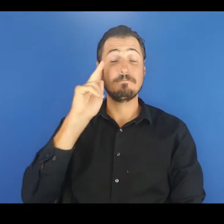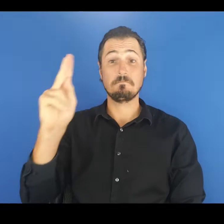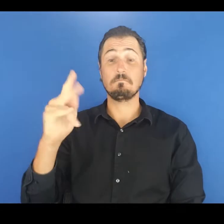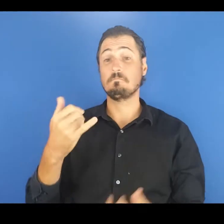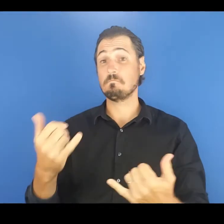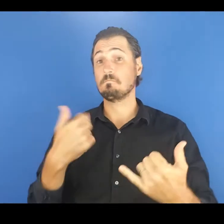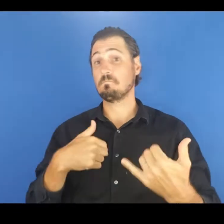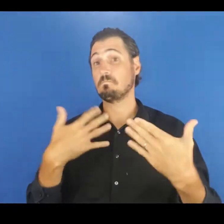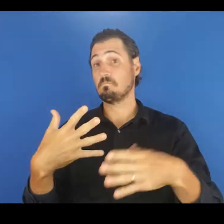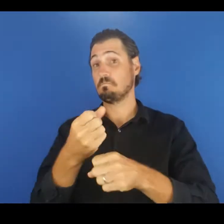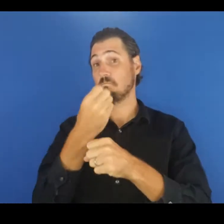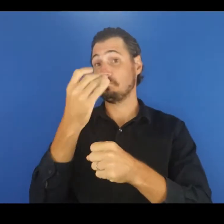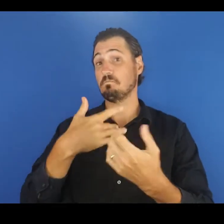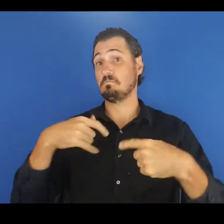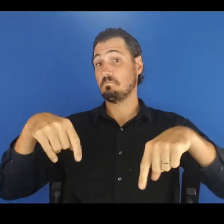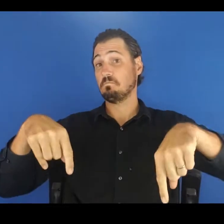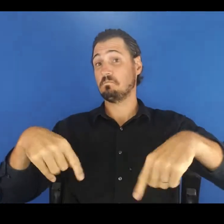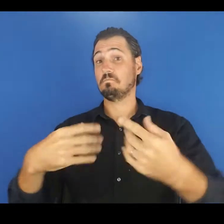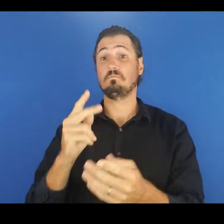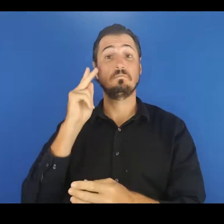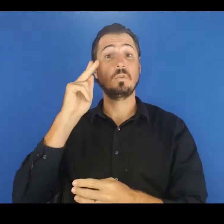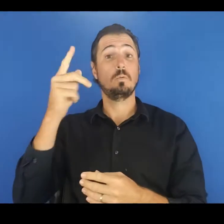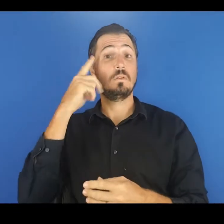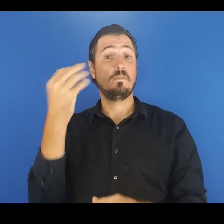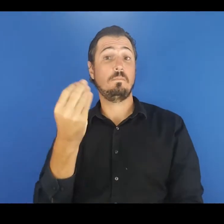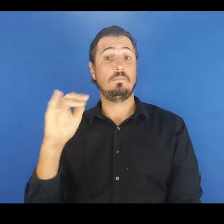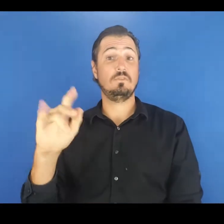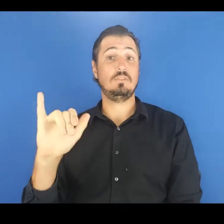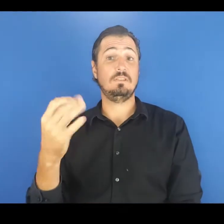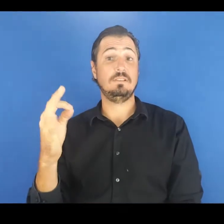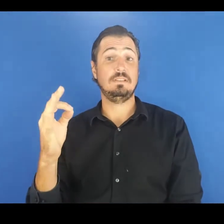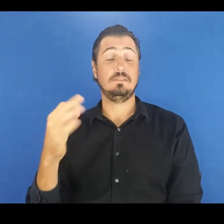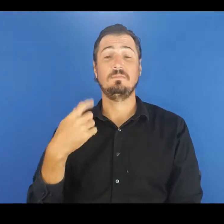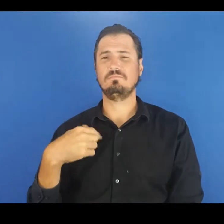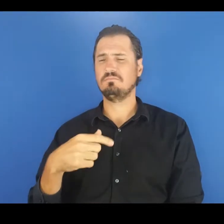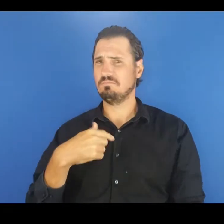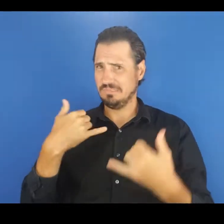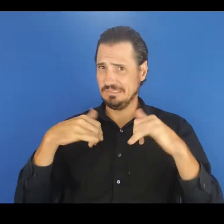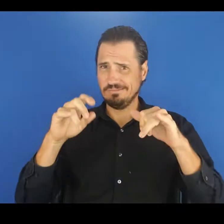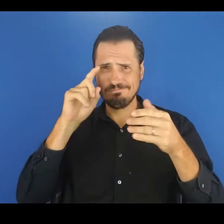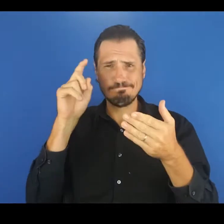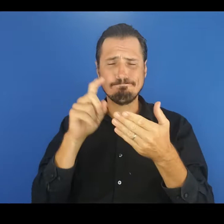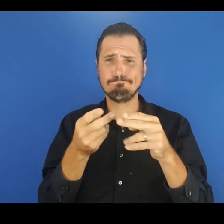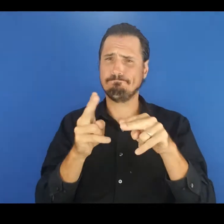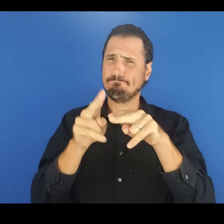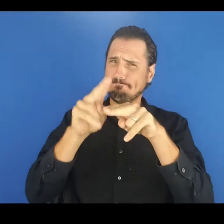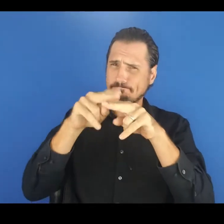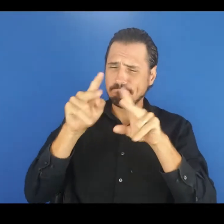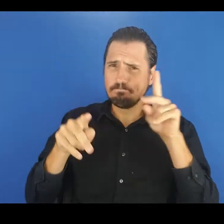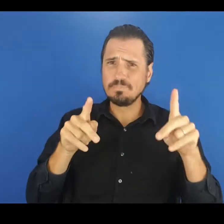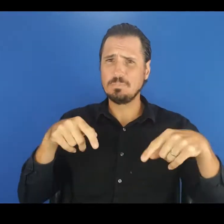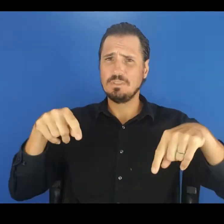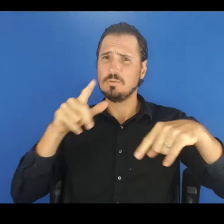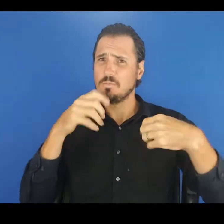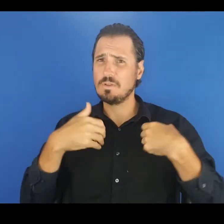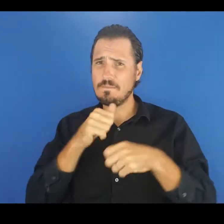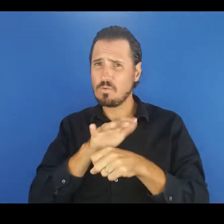Aloha Kaua‘i. This is your County of Kaua‘i briefing for Monday, July 19 We continue to see an elevated daily case count on our island.